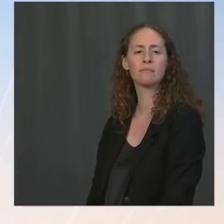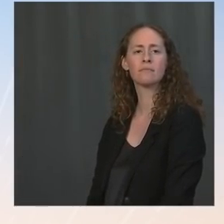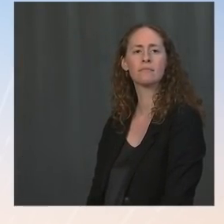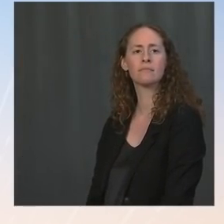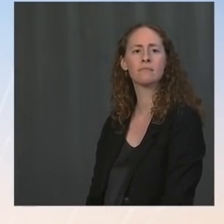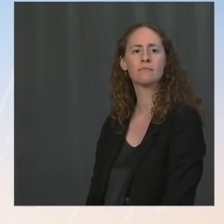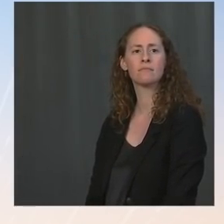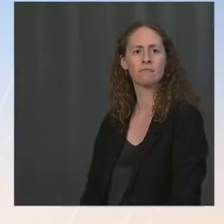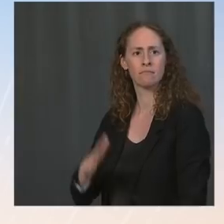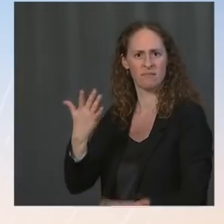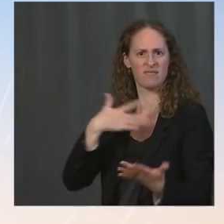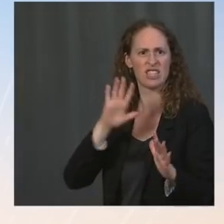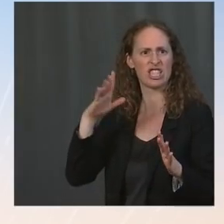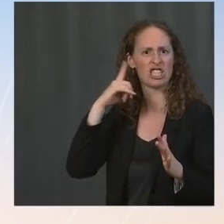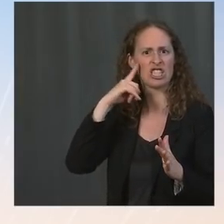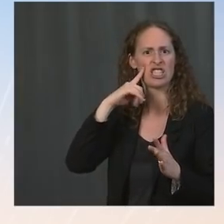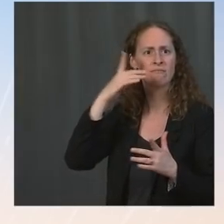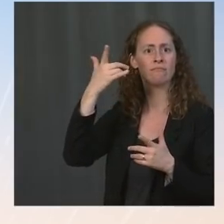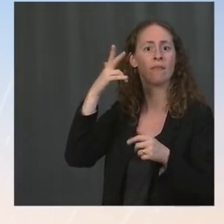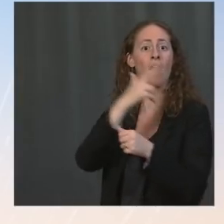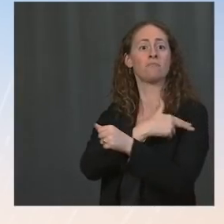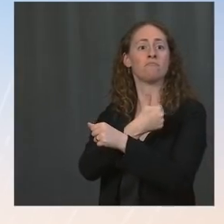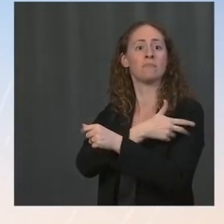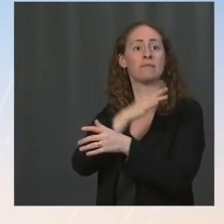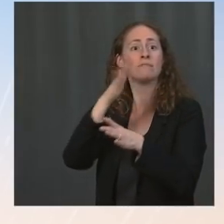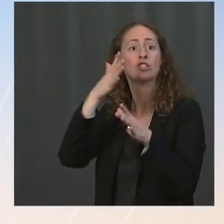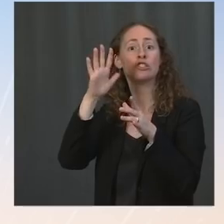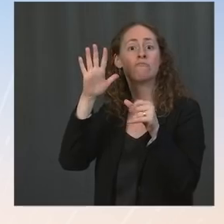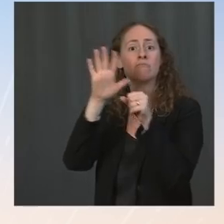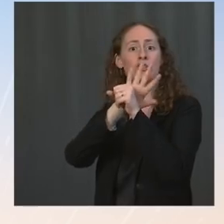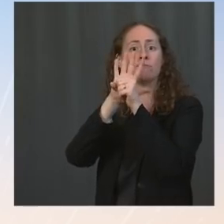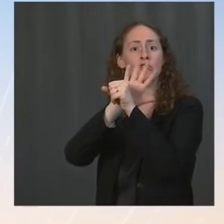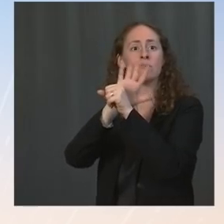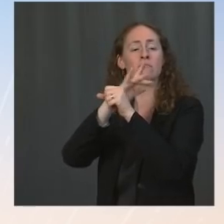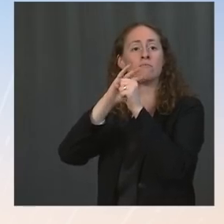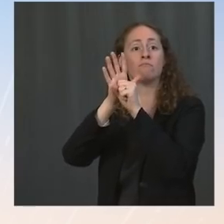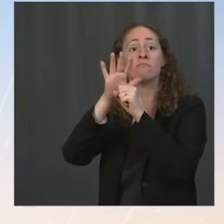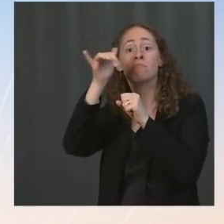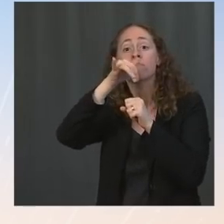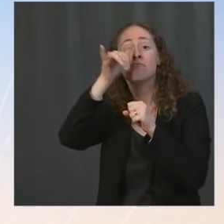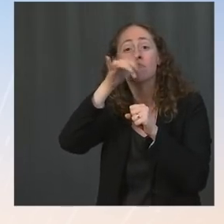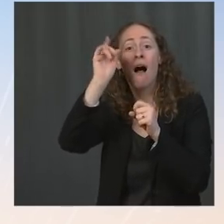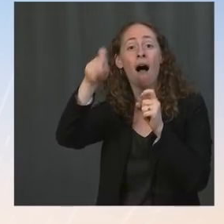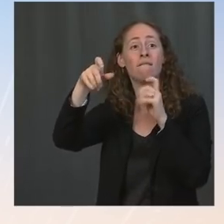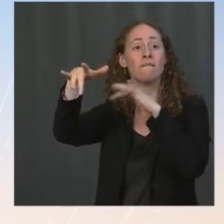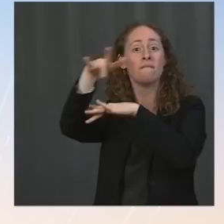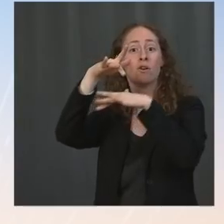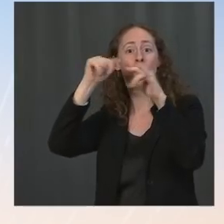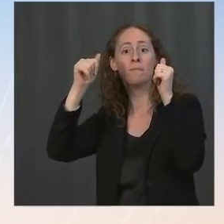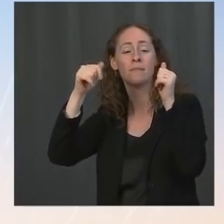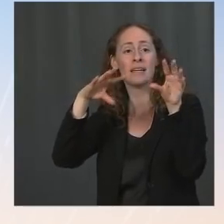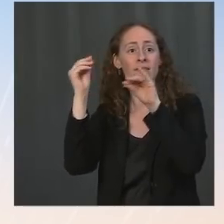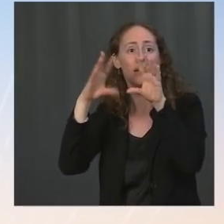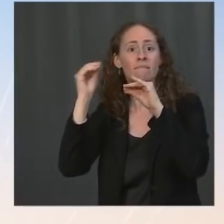trying to evacuate some patients. They're having issues of roof damage, some generators failing. Can you give us a sense of the scope of the impact